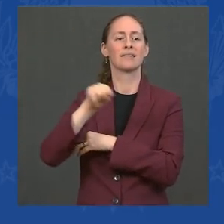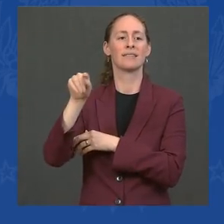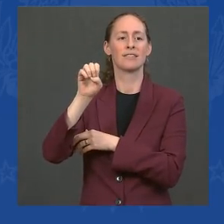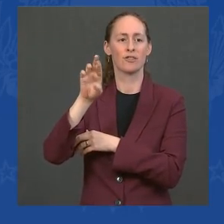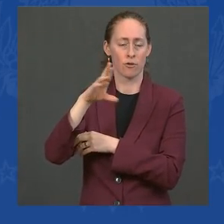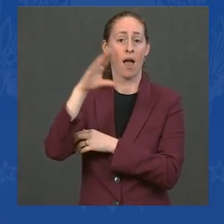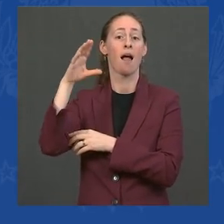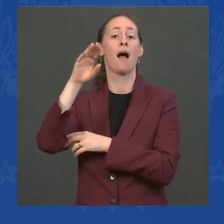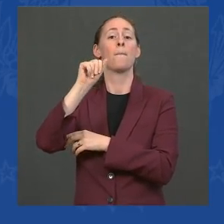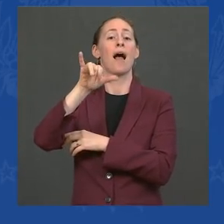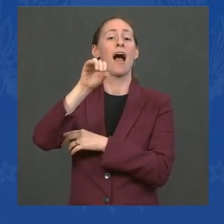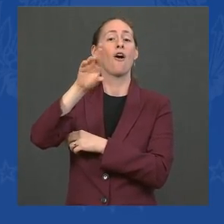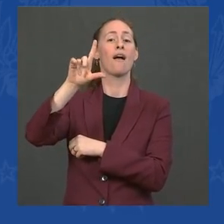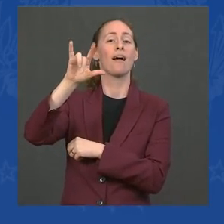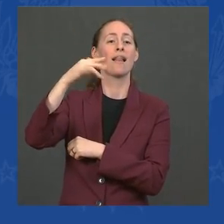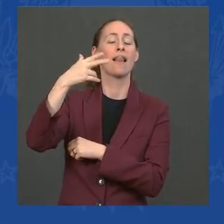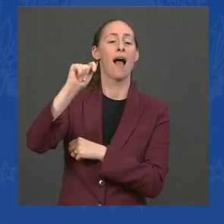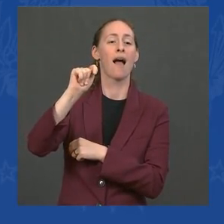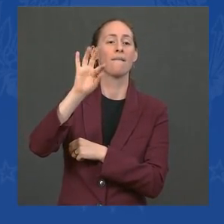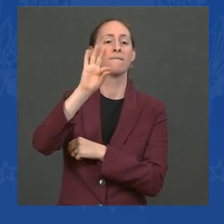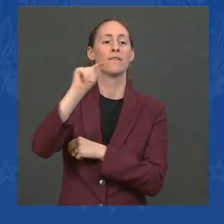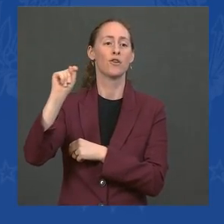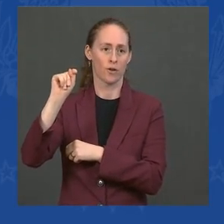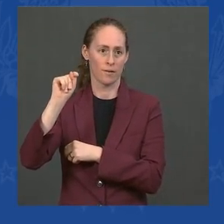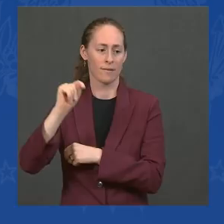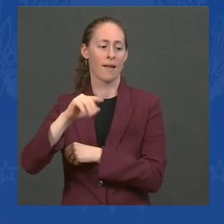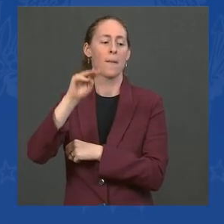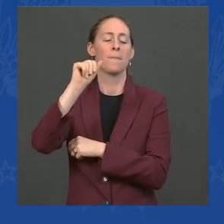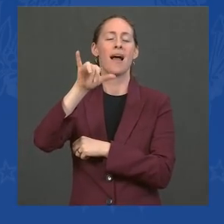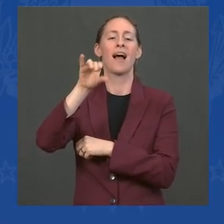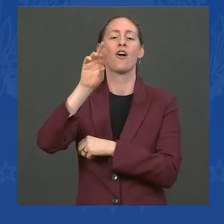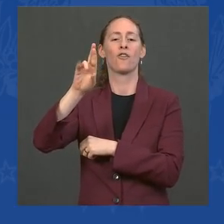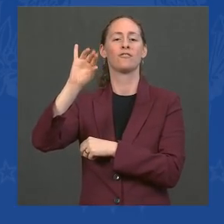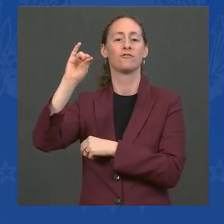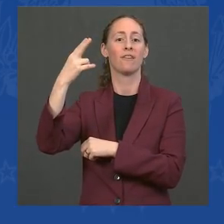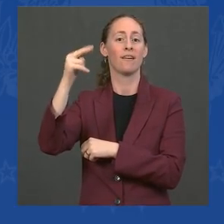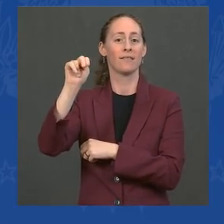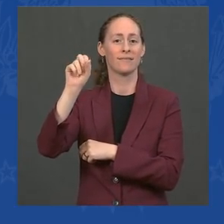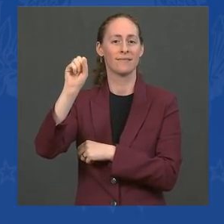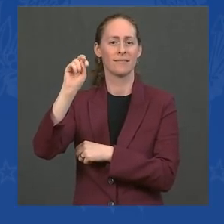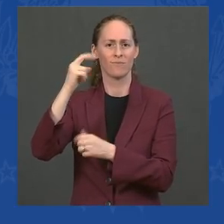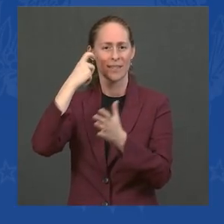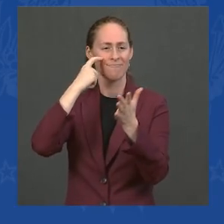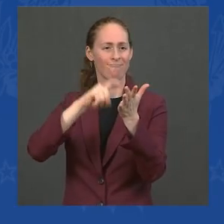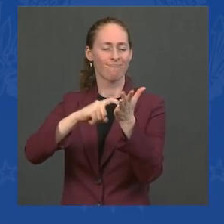I'm Jerry Wenzel, senior field operations manager for Clayco, a top design build firm here in America.